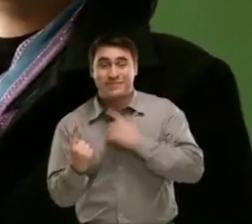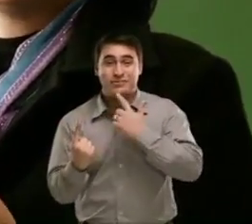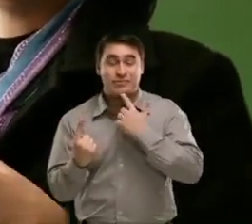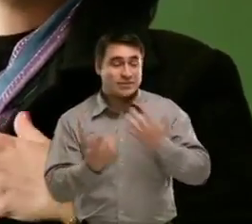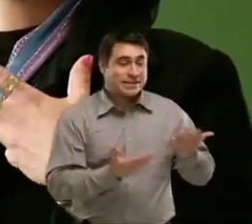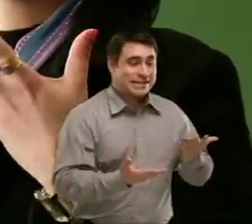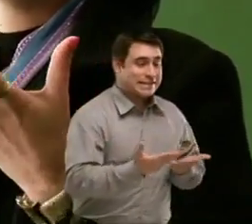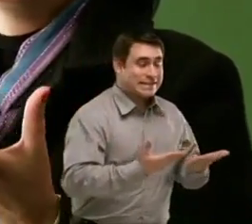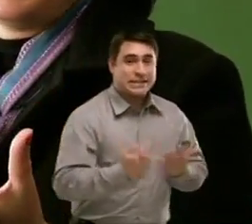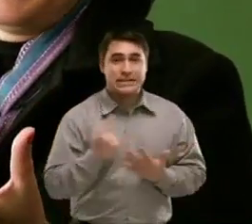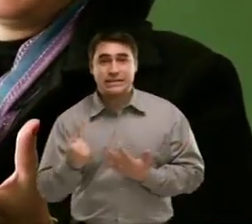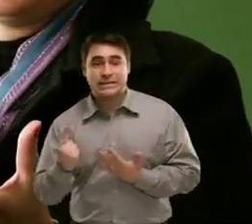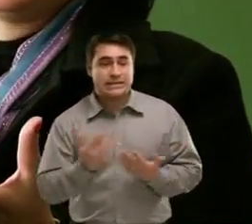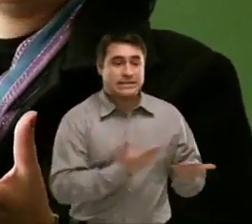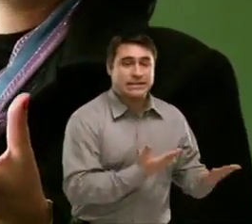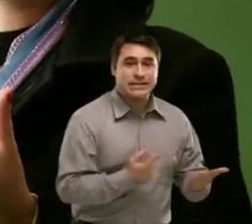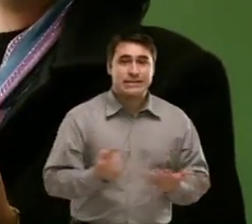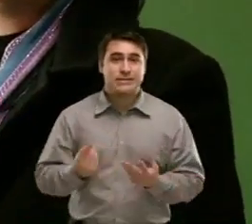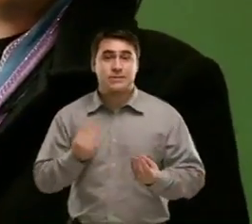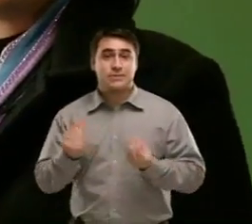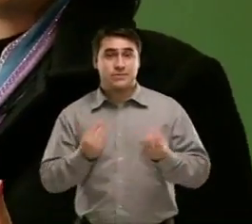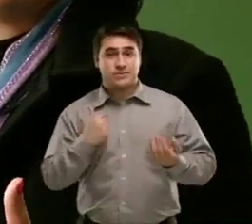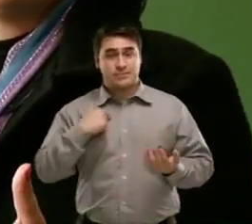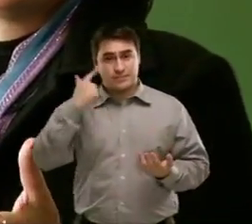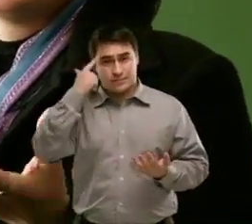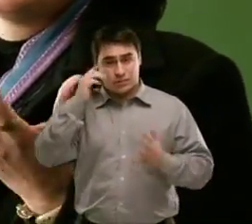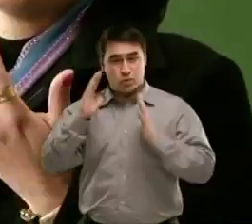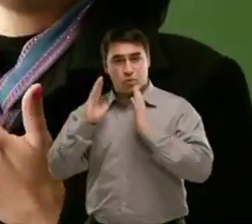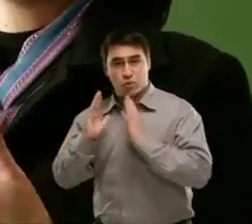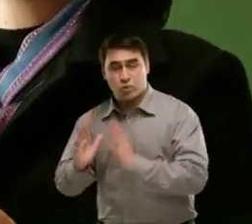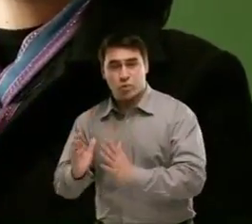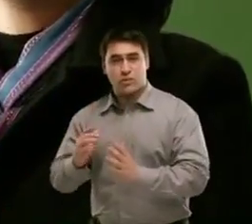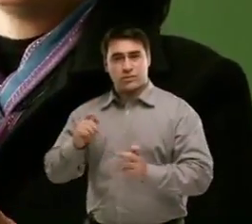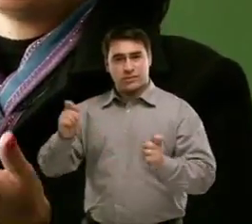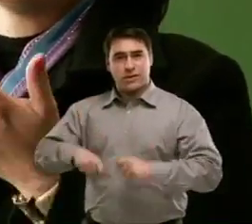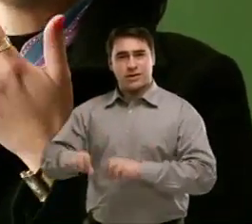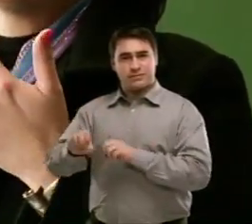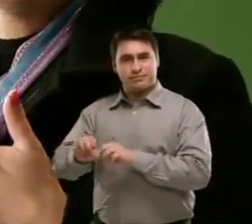I would have liked, and to spend the time I needed to spend with him, so I could learn from him.